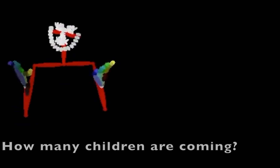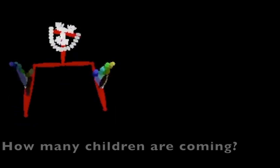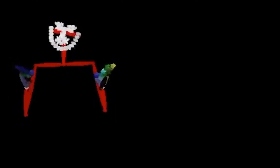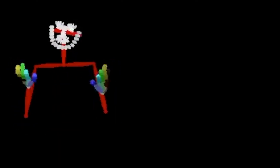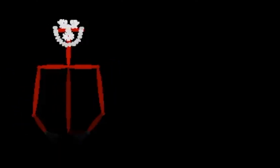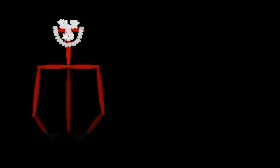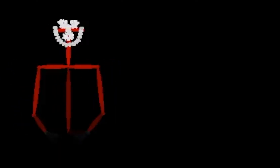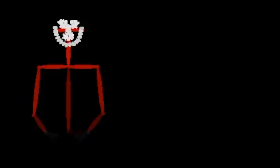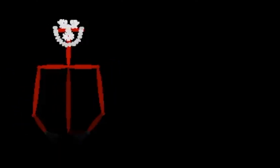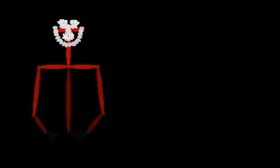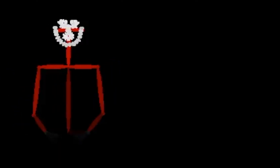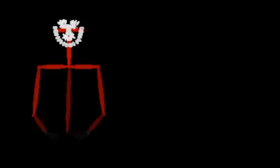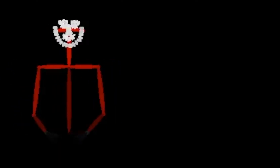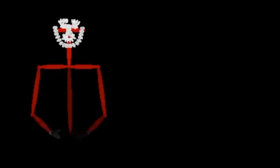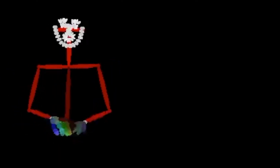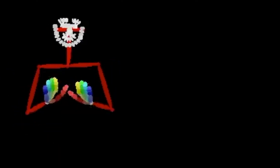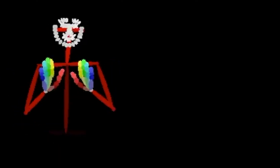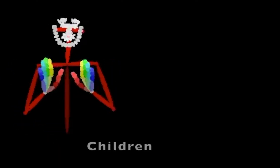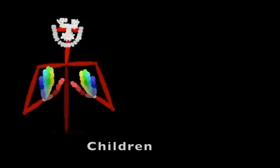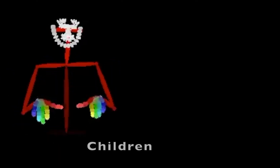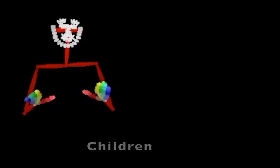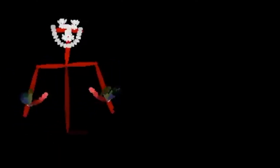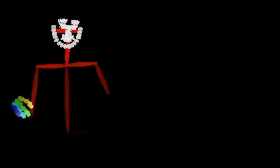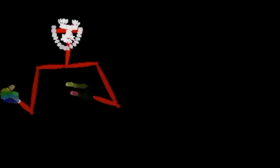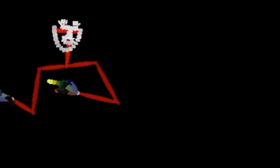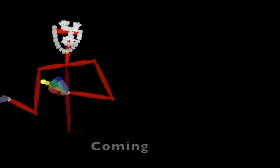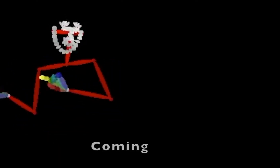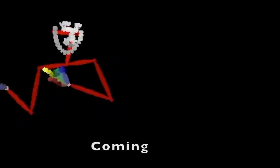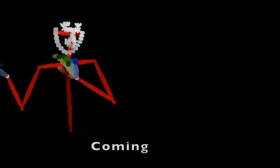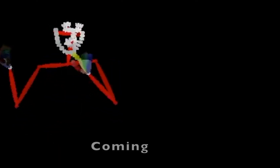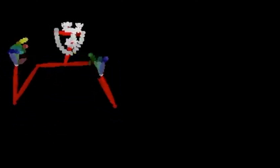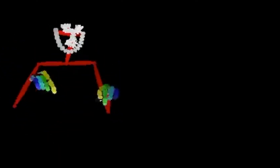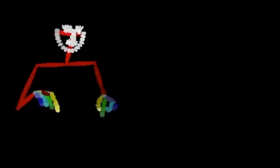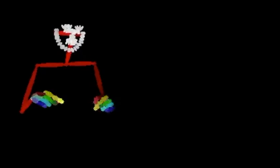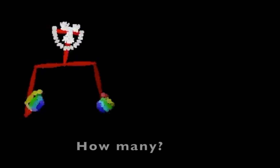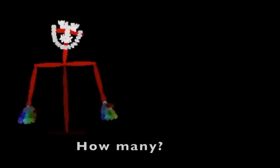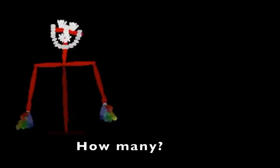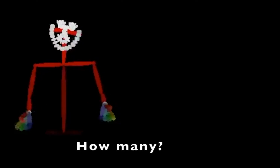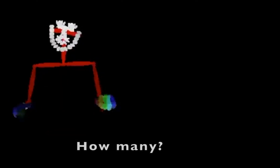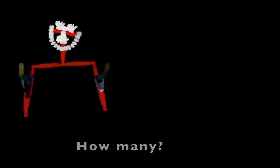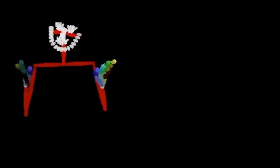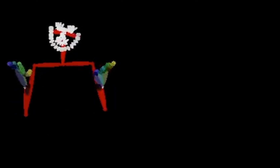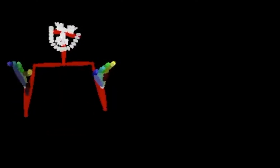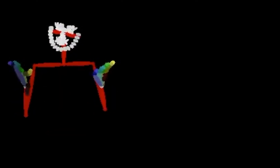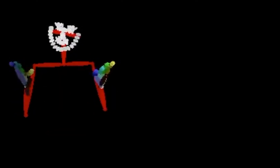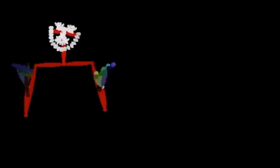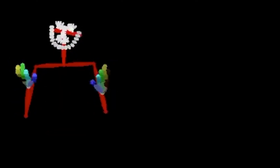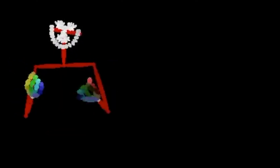In **AMERICAN** sign-language, it is signed: "Children" "Coming" "How many?"